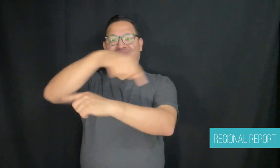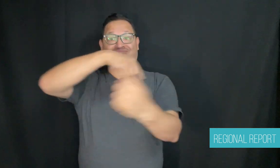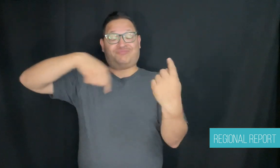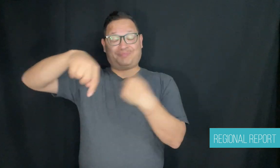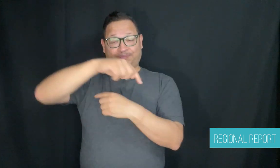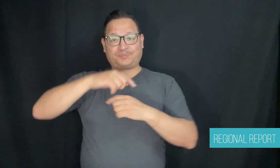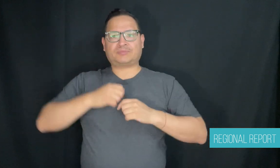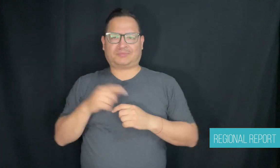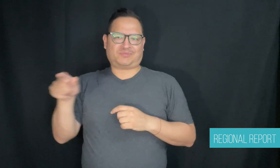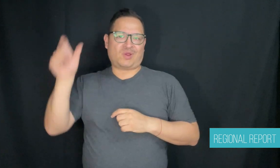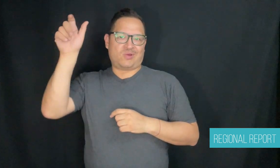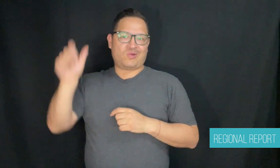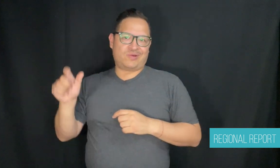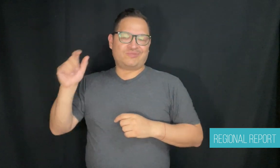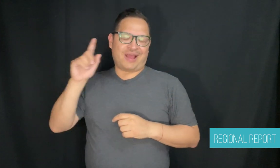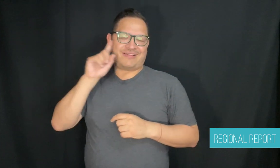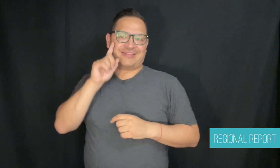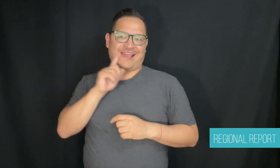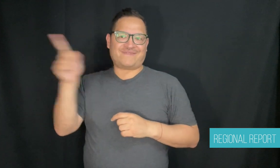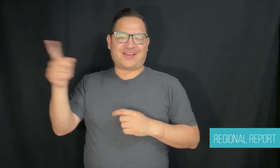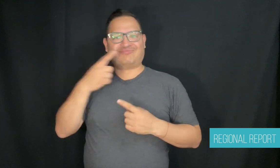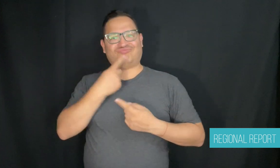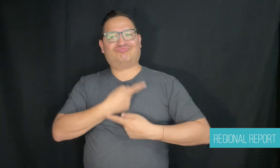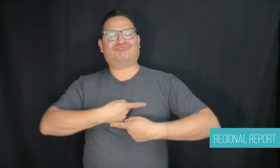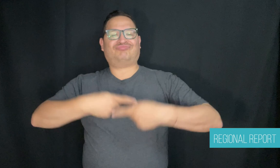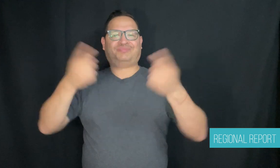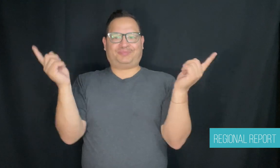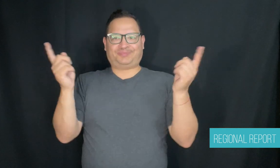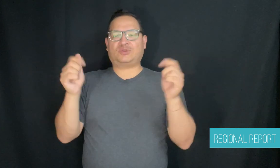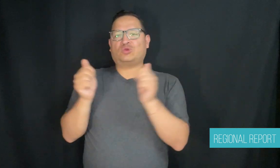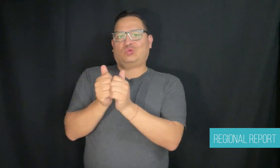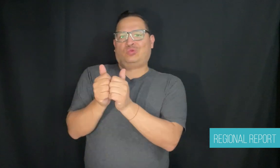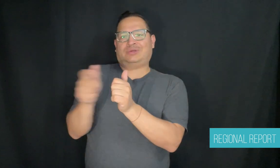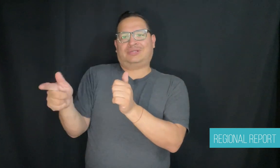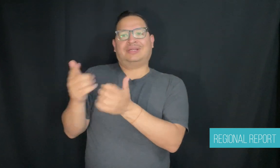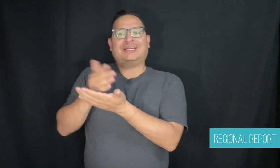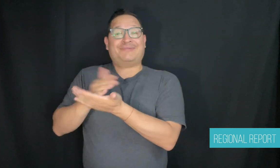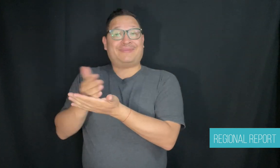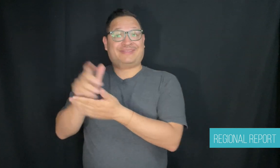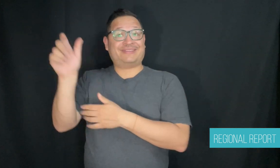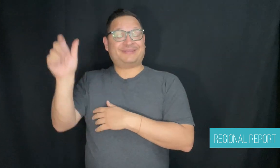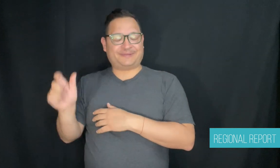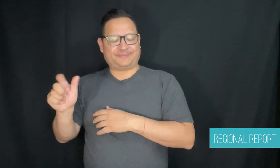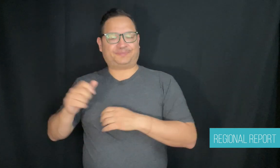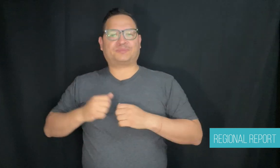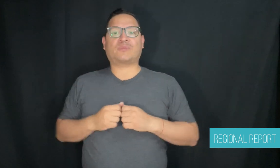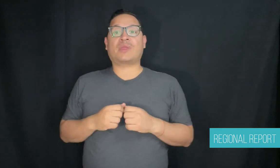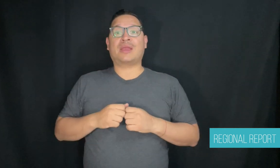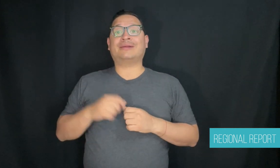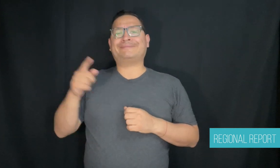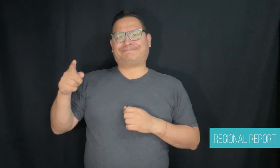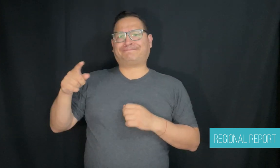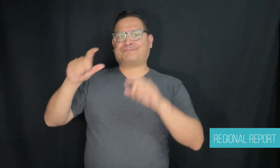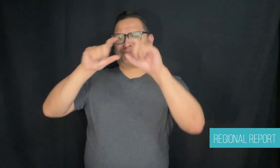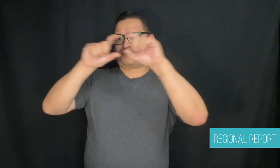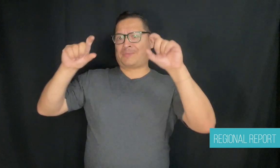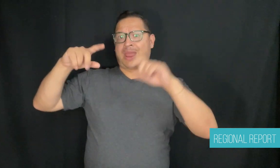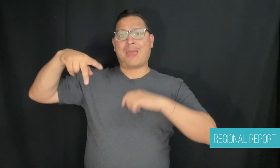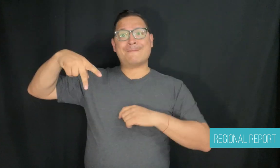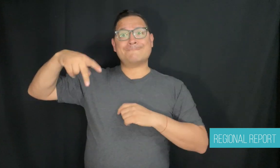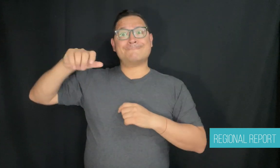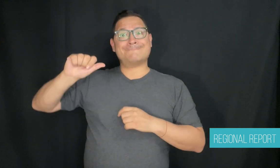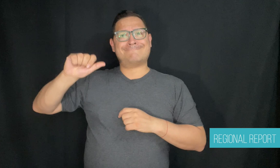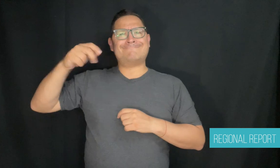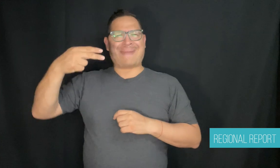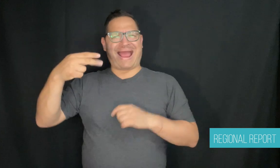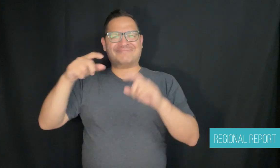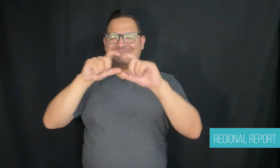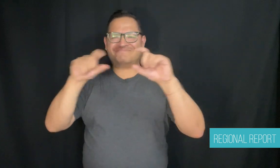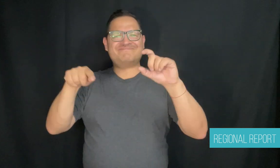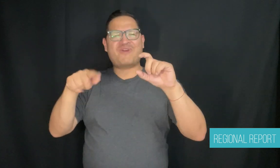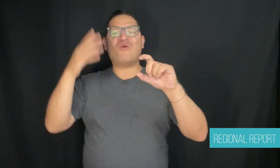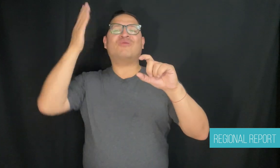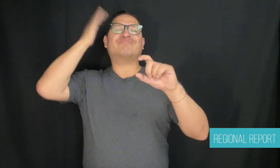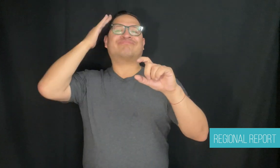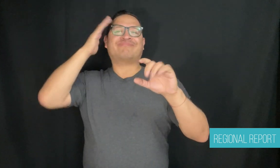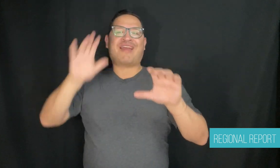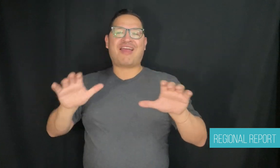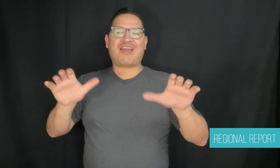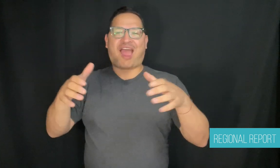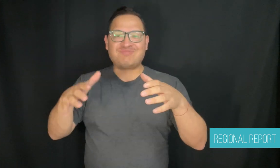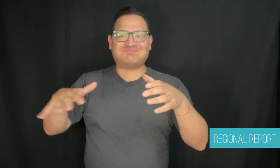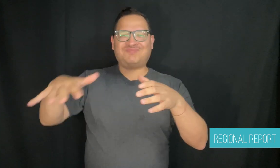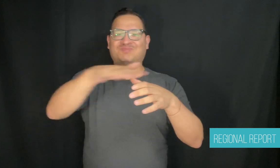other people can recognize.” Pah, an ASL slang term